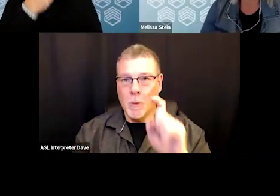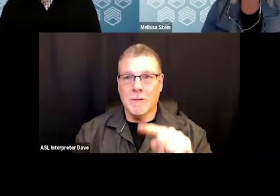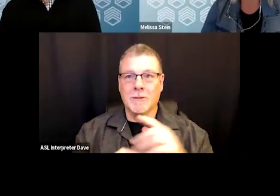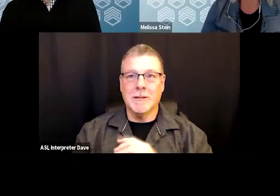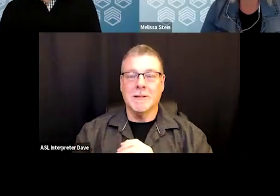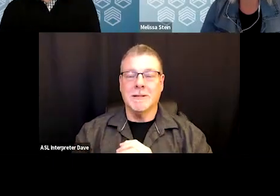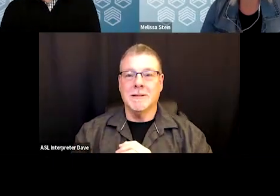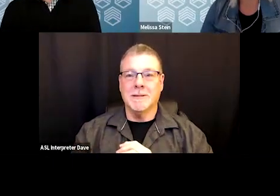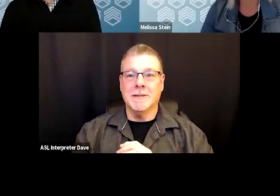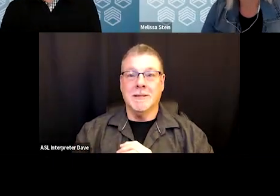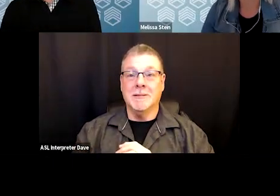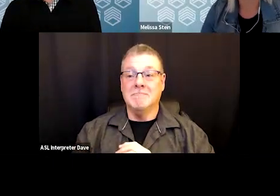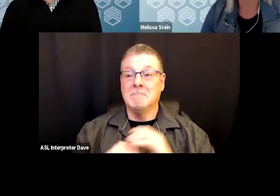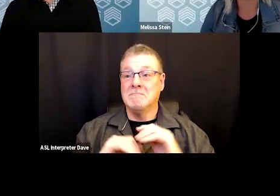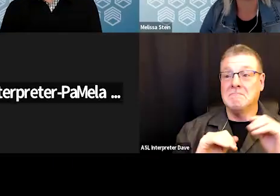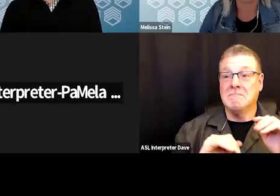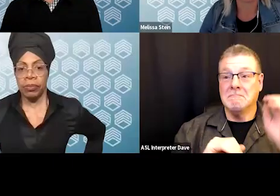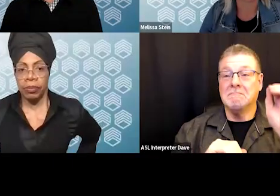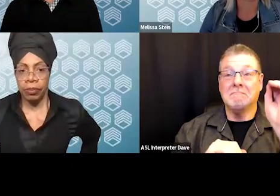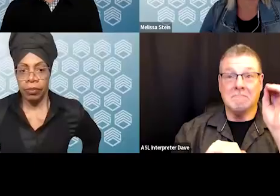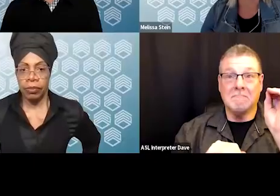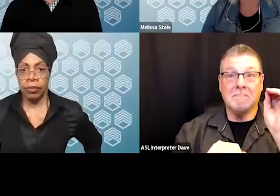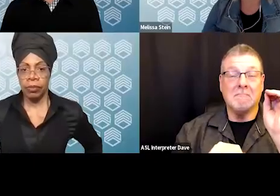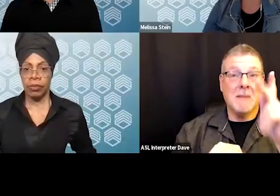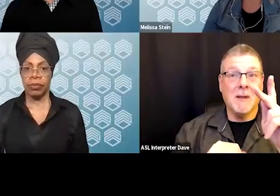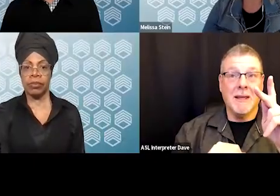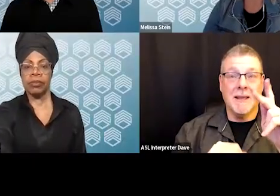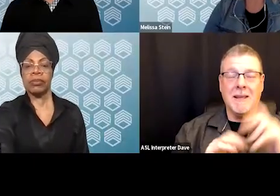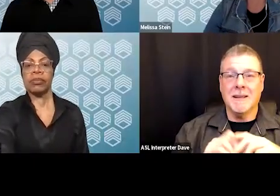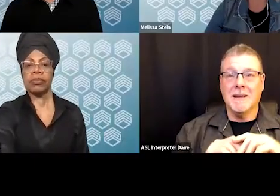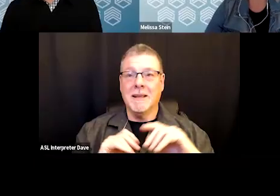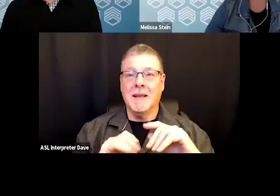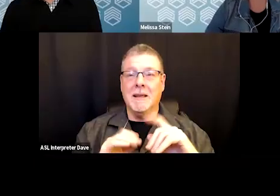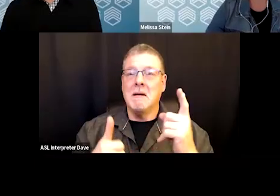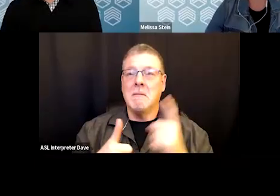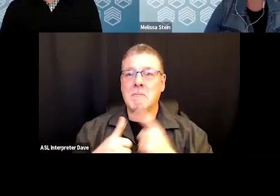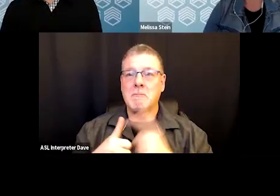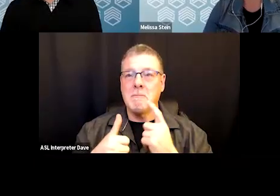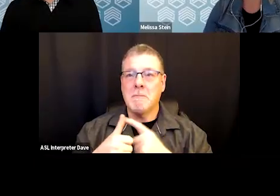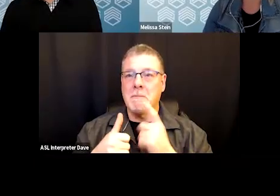Okay, so I think, you know, primarily, West, one of the biggest hurdles